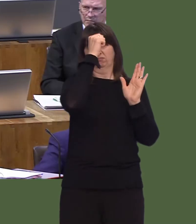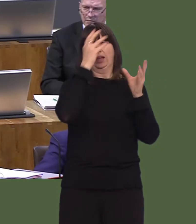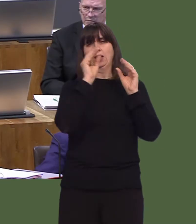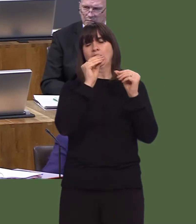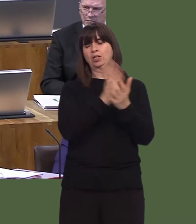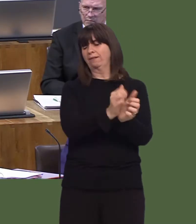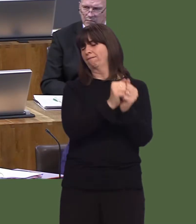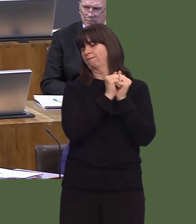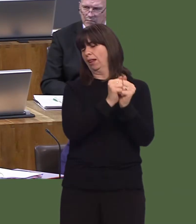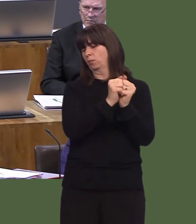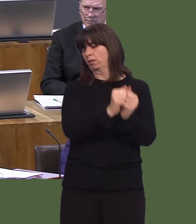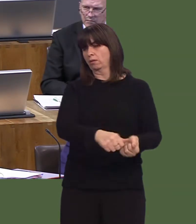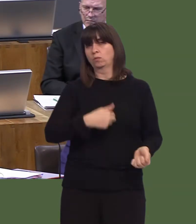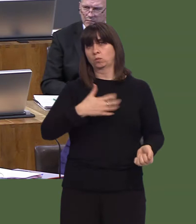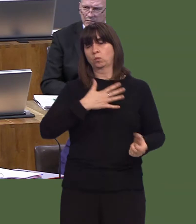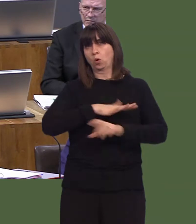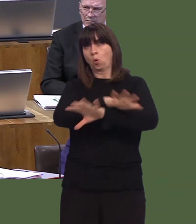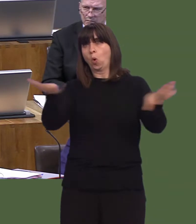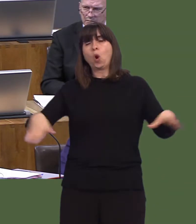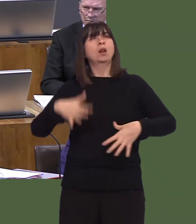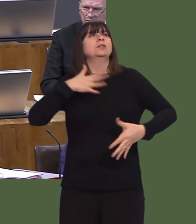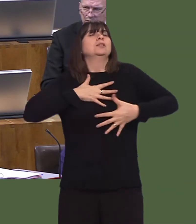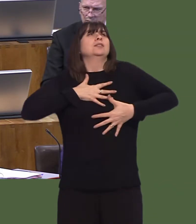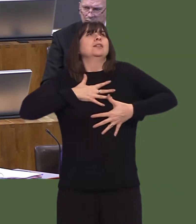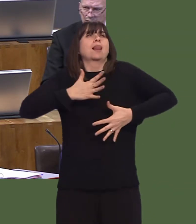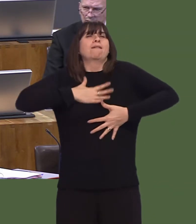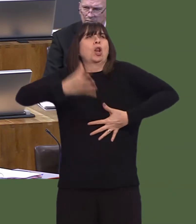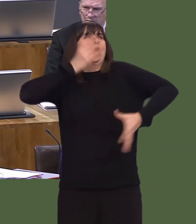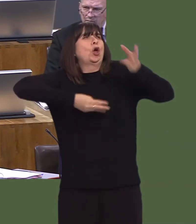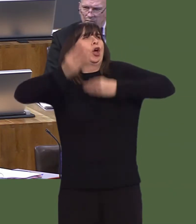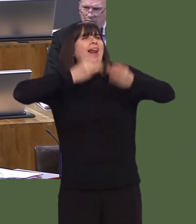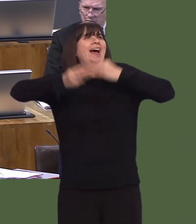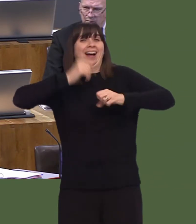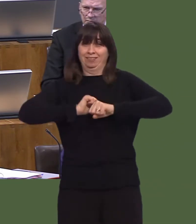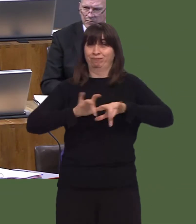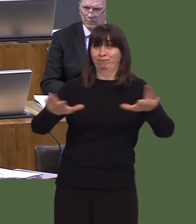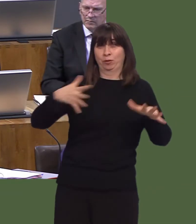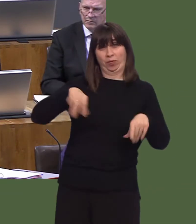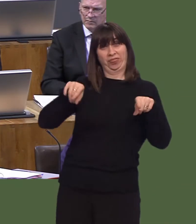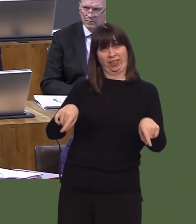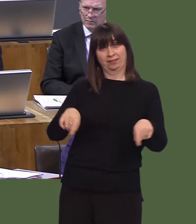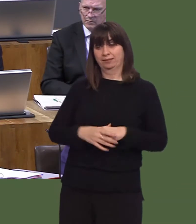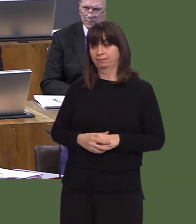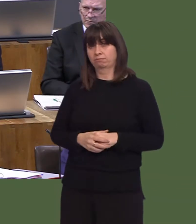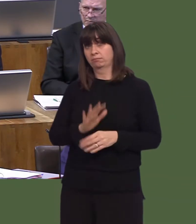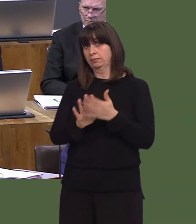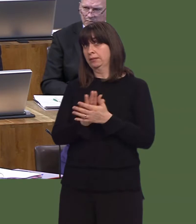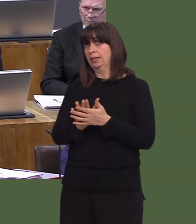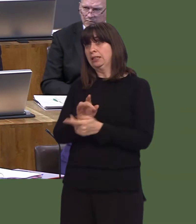We want to instill a passion for education, of course, in our people, and that means, of course, supporting those in greatest need of our help.